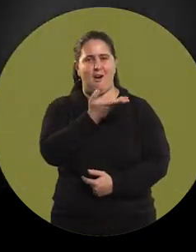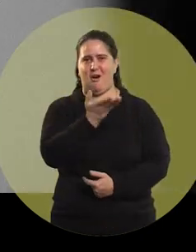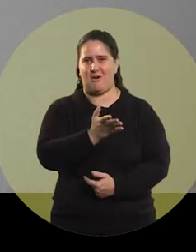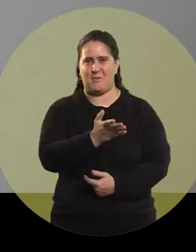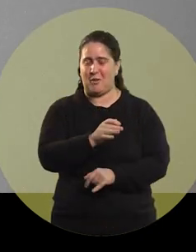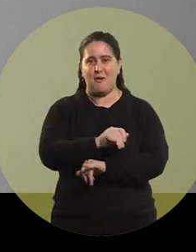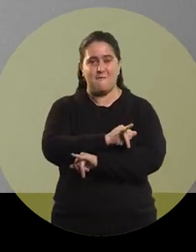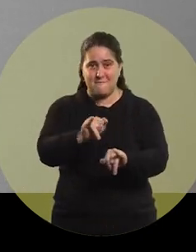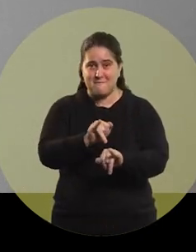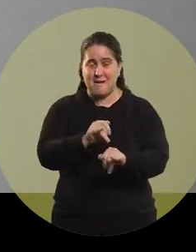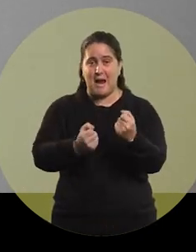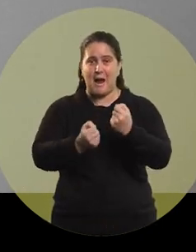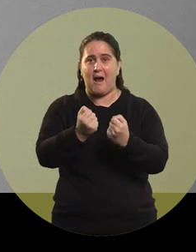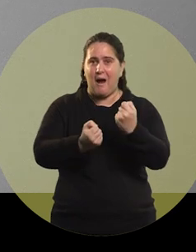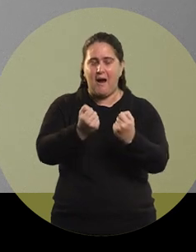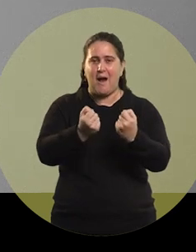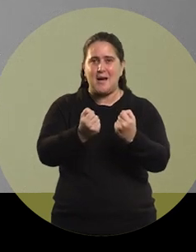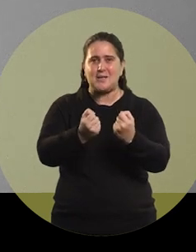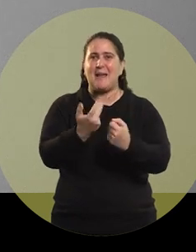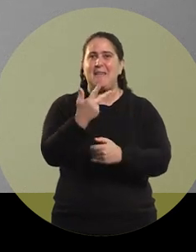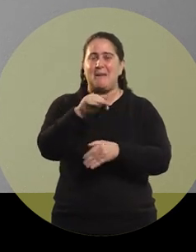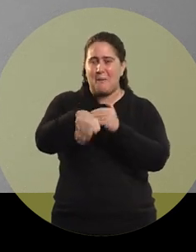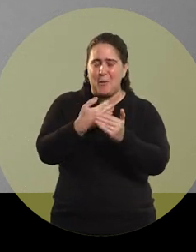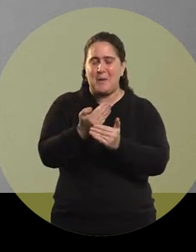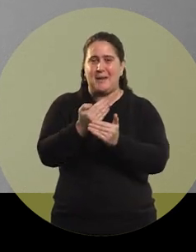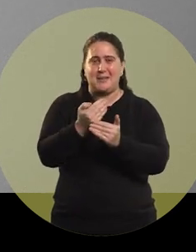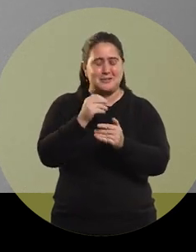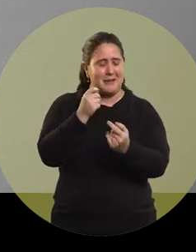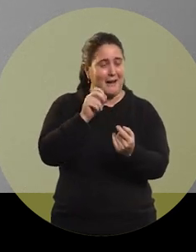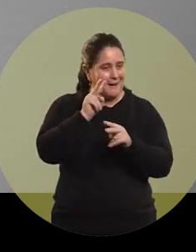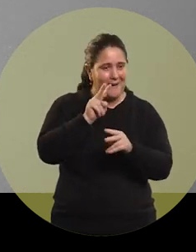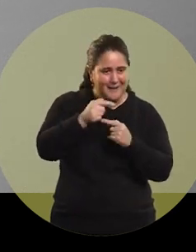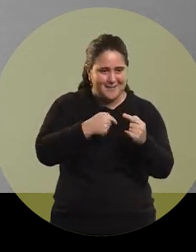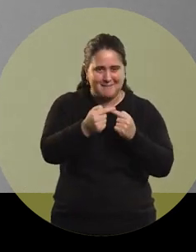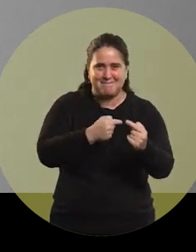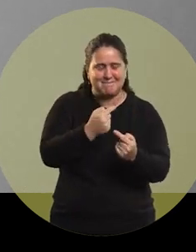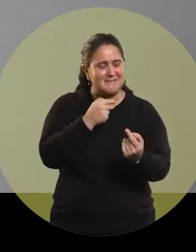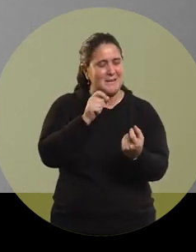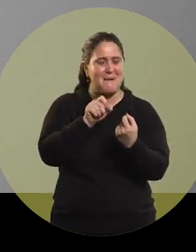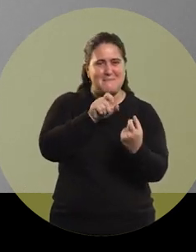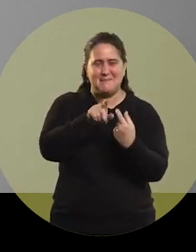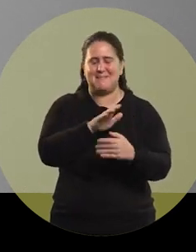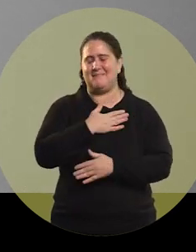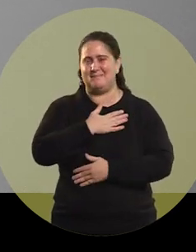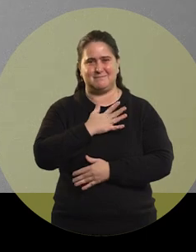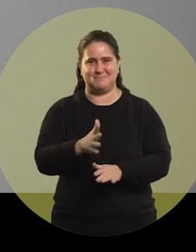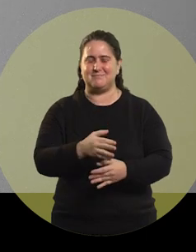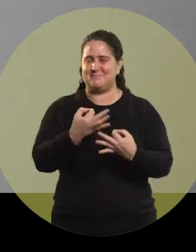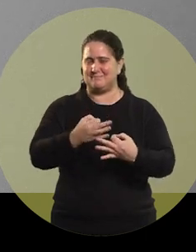When the Dakar ended, it was three in the morning and I swear I couldn't stop reading all the messages, the comments, everything.